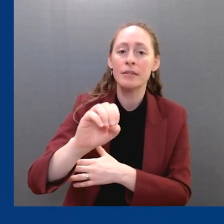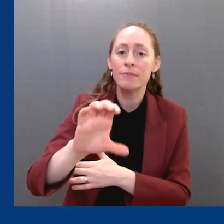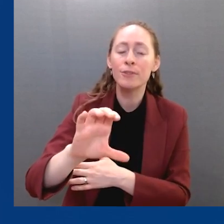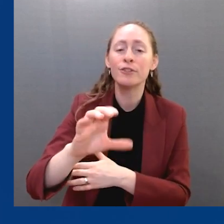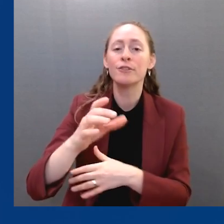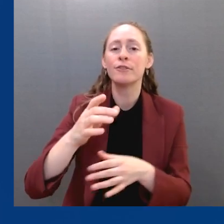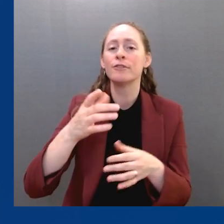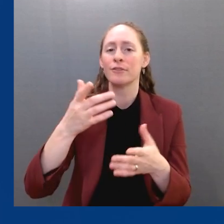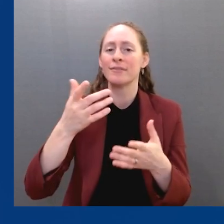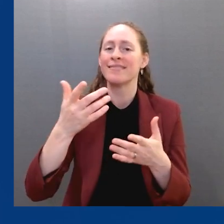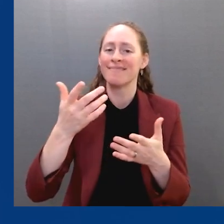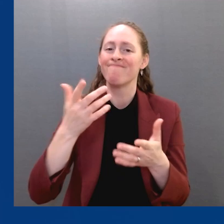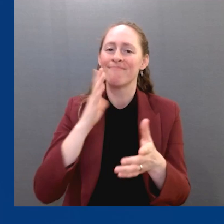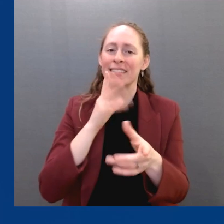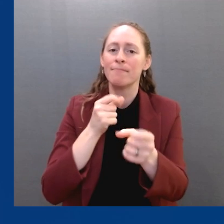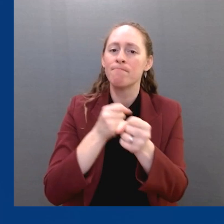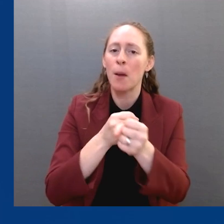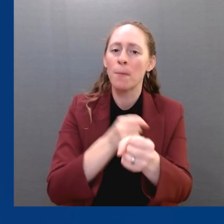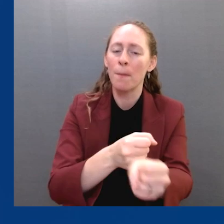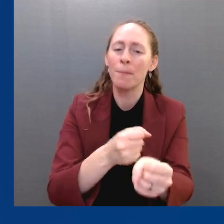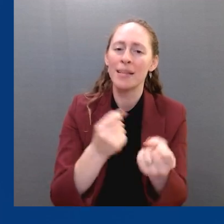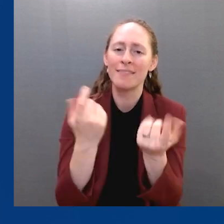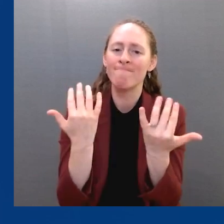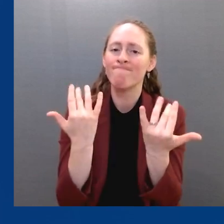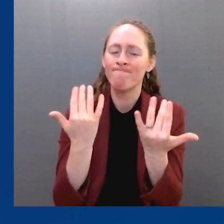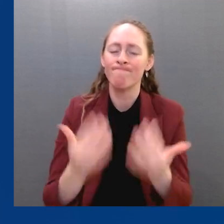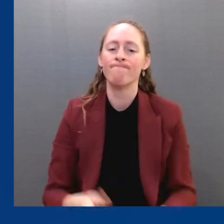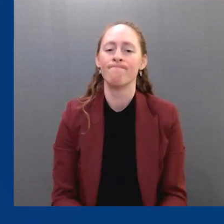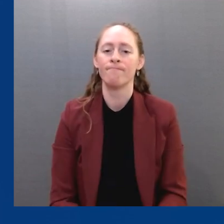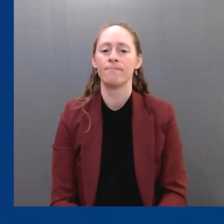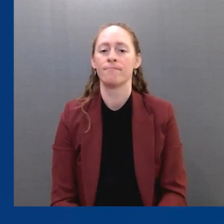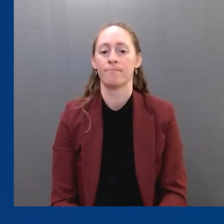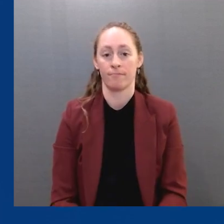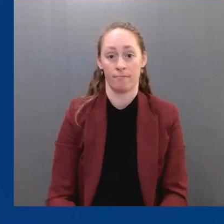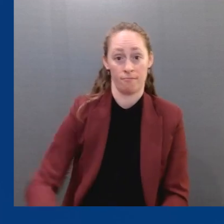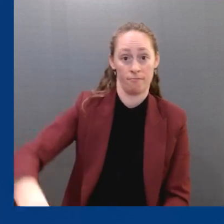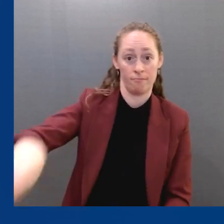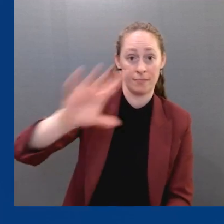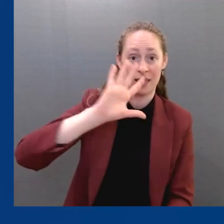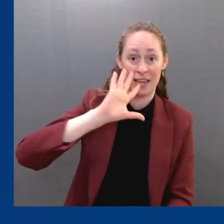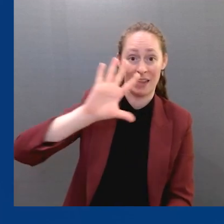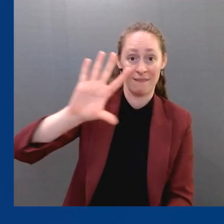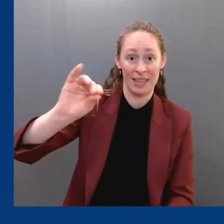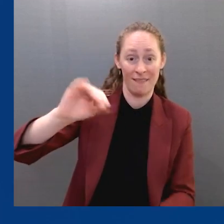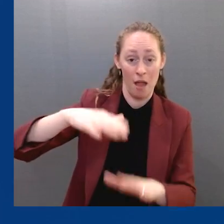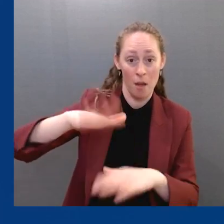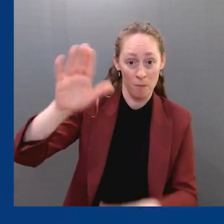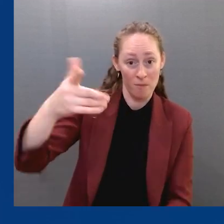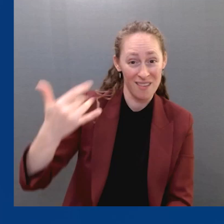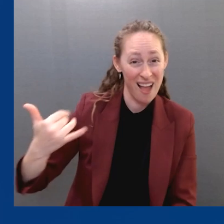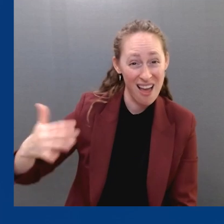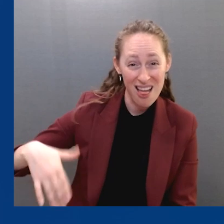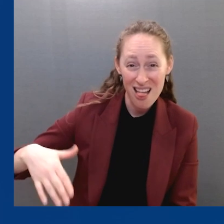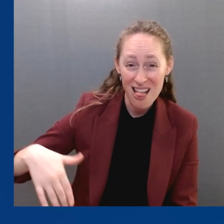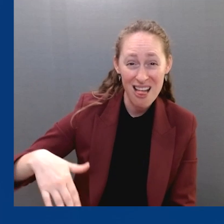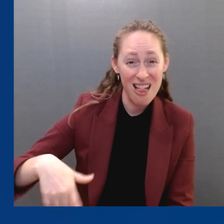it's very clear to me if you have not gotten a booster, if you're over 50, if you've not gotten a shot in 2022, first of all, getting one now protects you